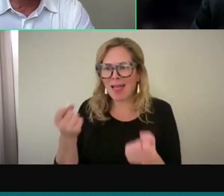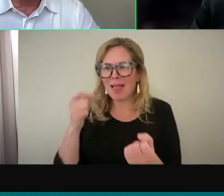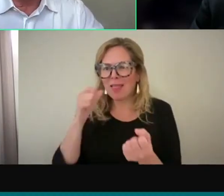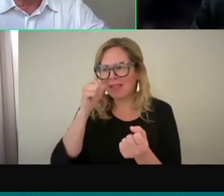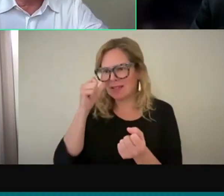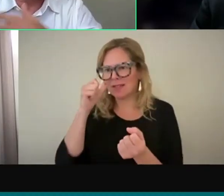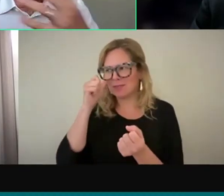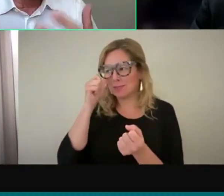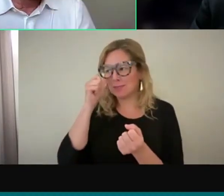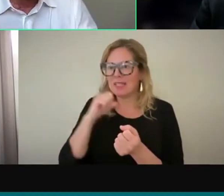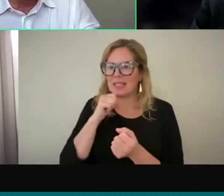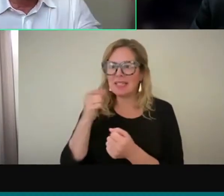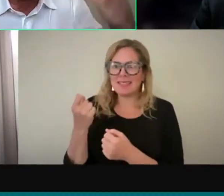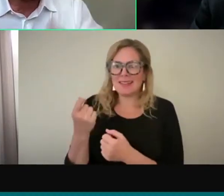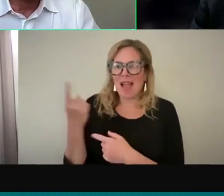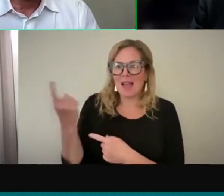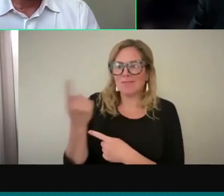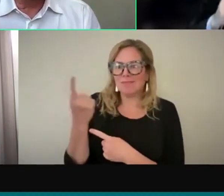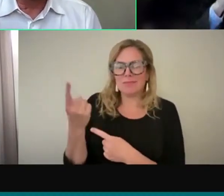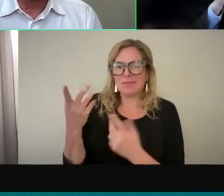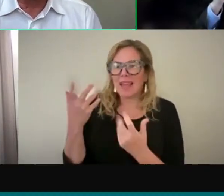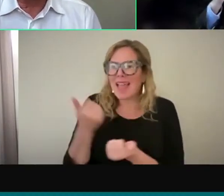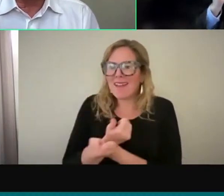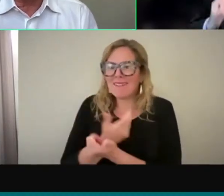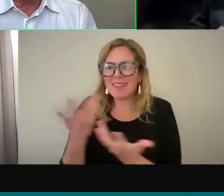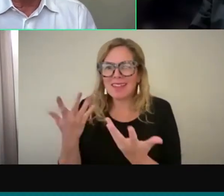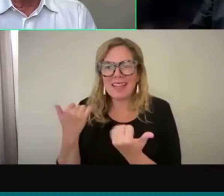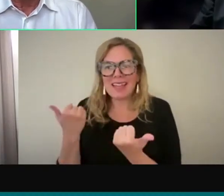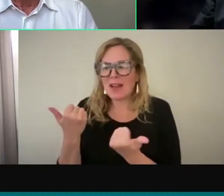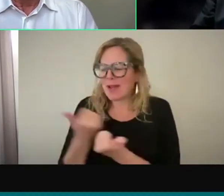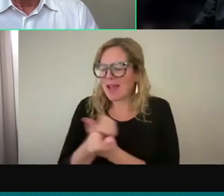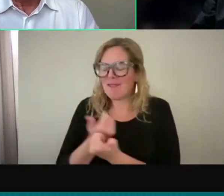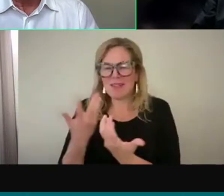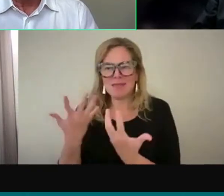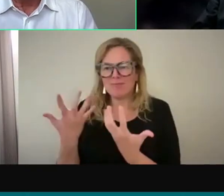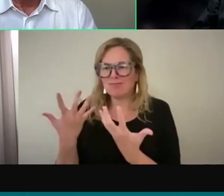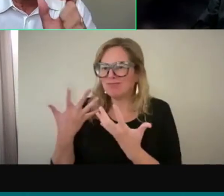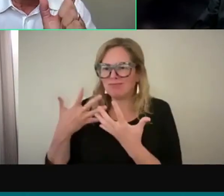it's built into iPhones and other different instrumentation. We always think that if you solve